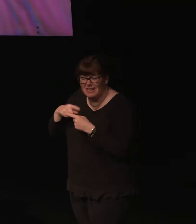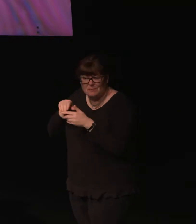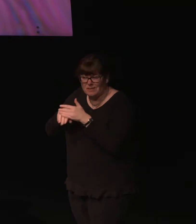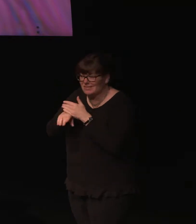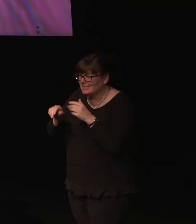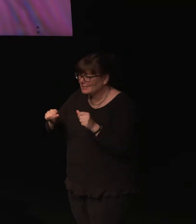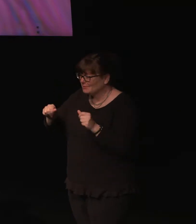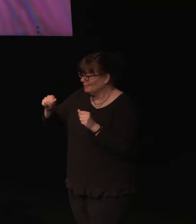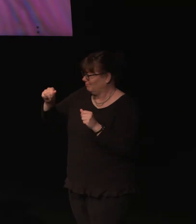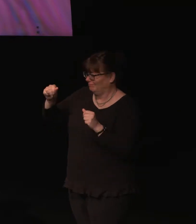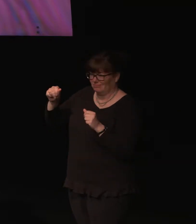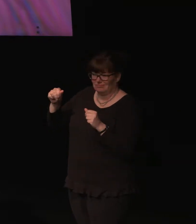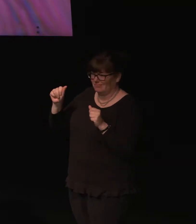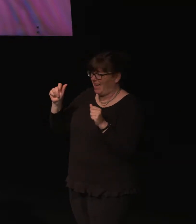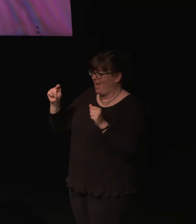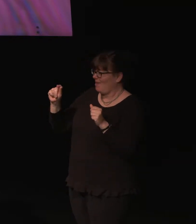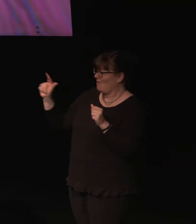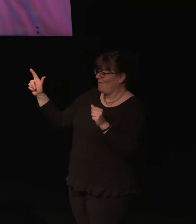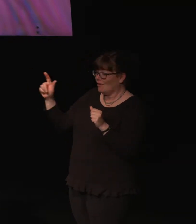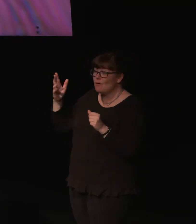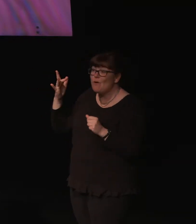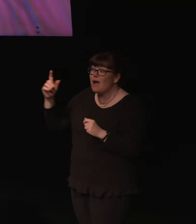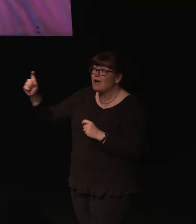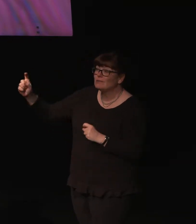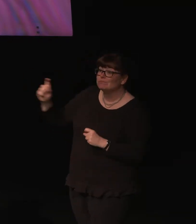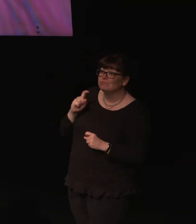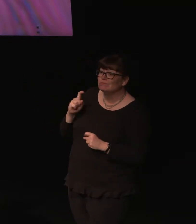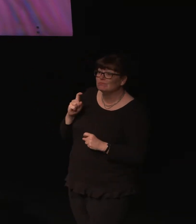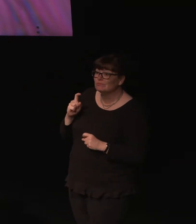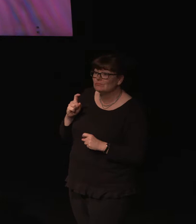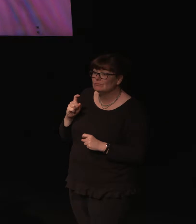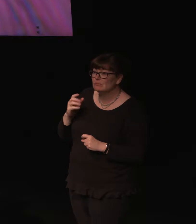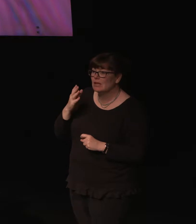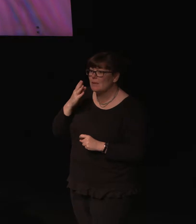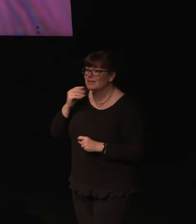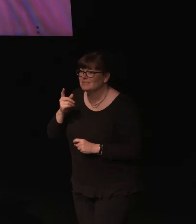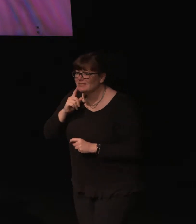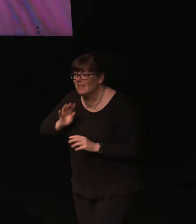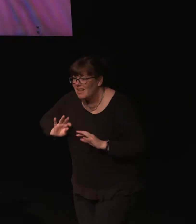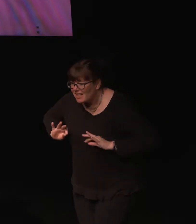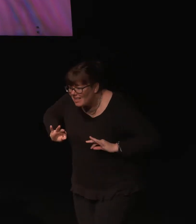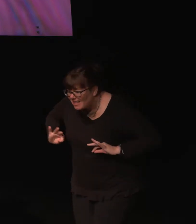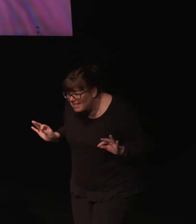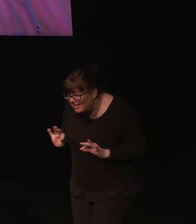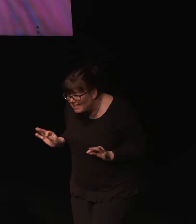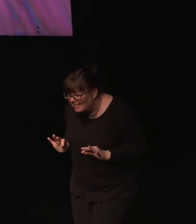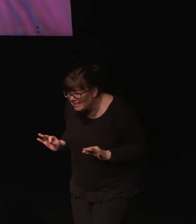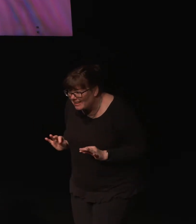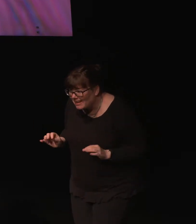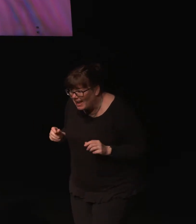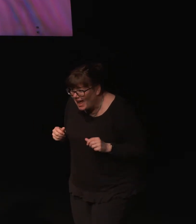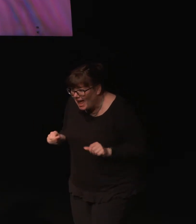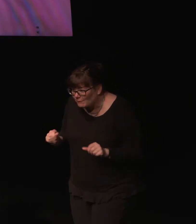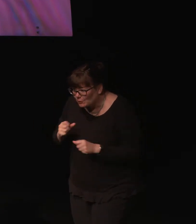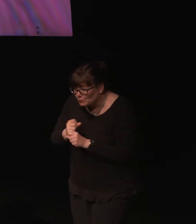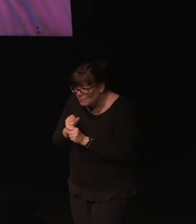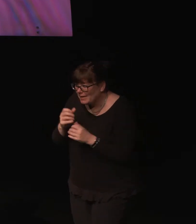We got this award because we put the bare minimum effort into making the game playable by more people.